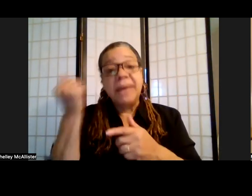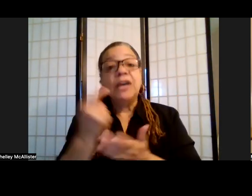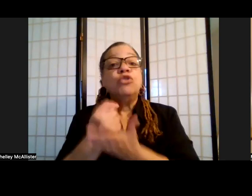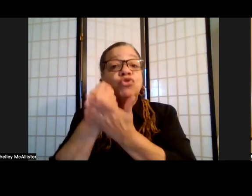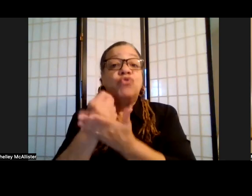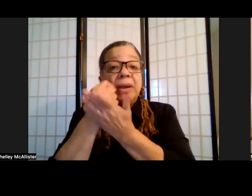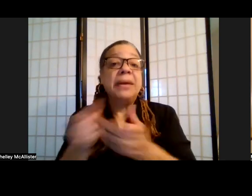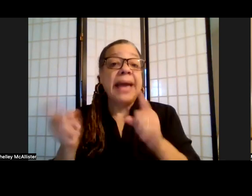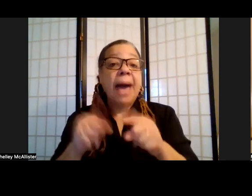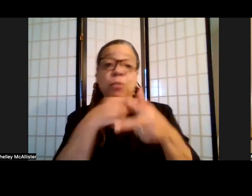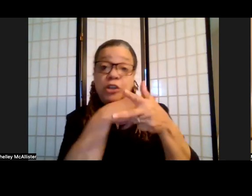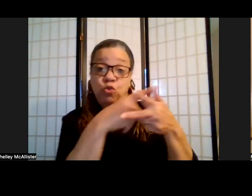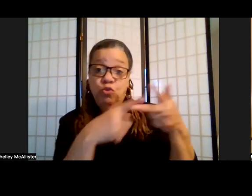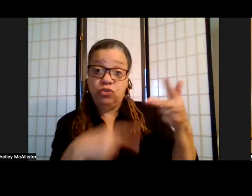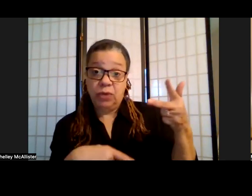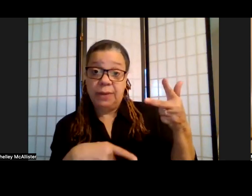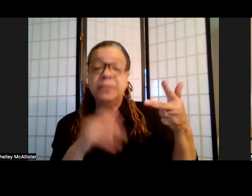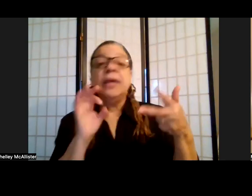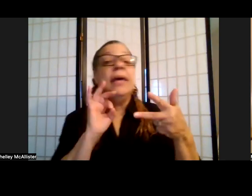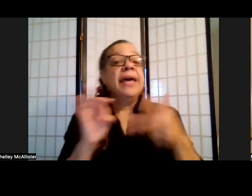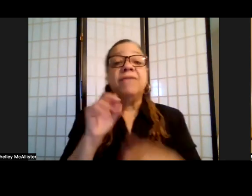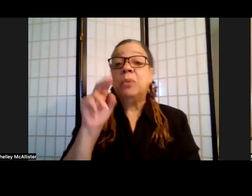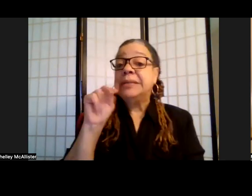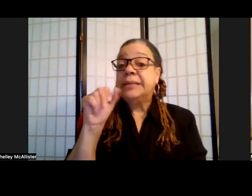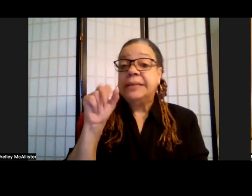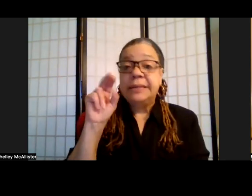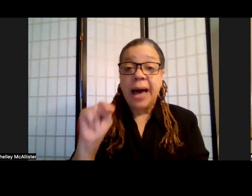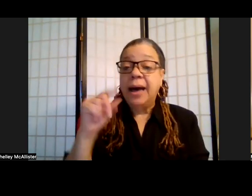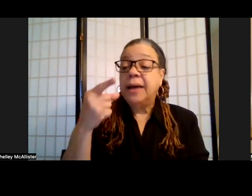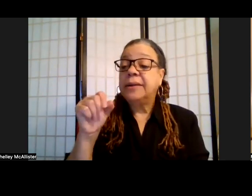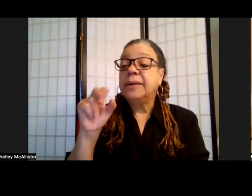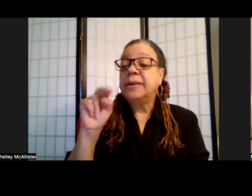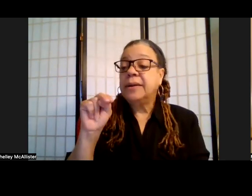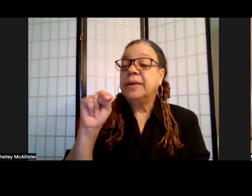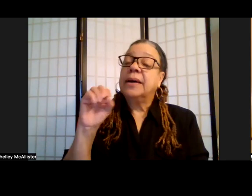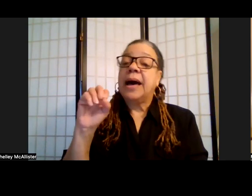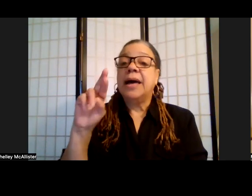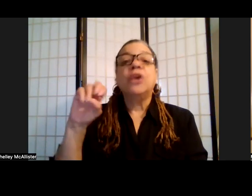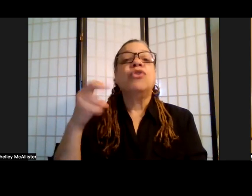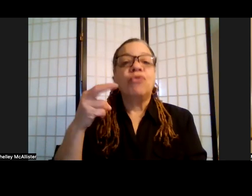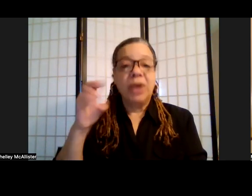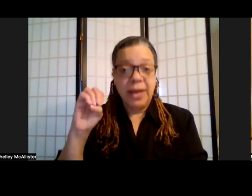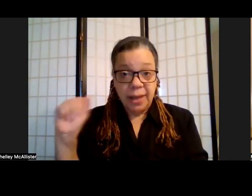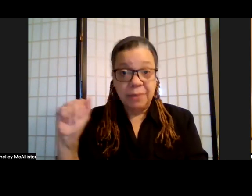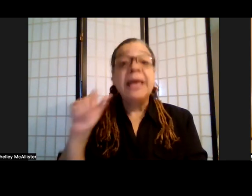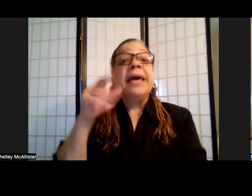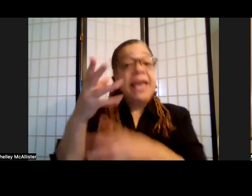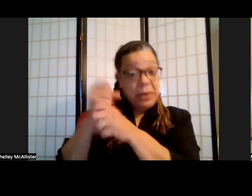If the patient had mono-- had non-gonococcal urethritis, then he would get tetracycline, a different drug. If he had gonorrhea,